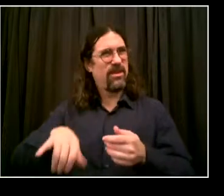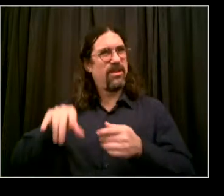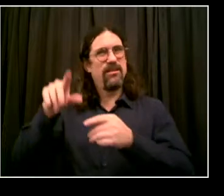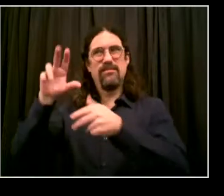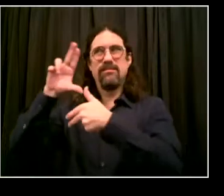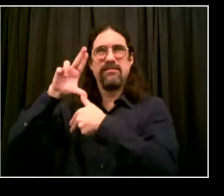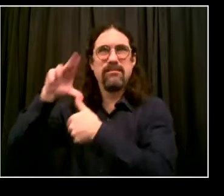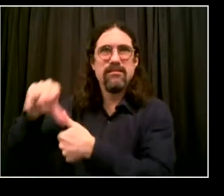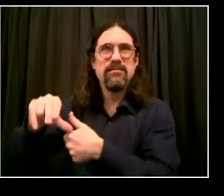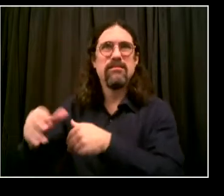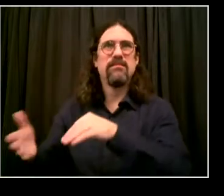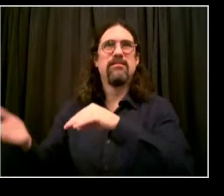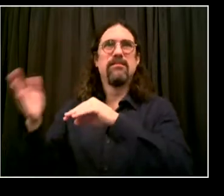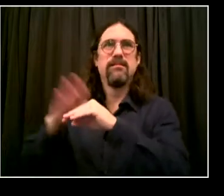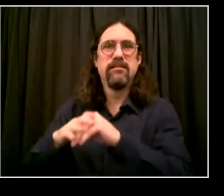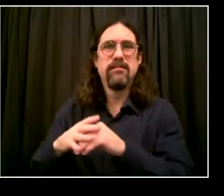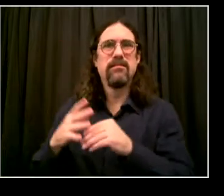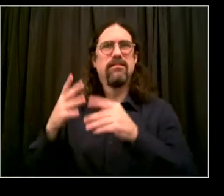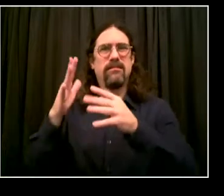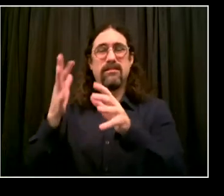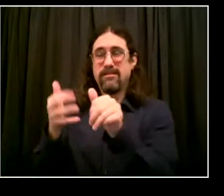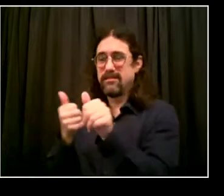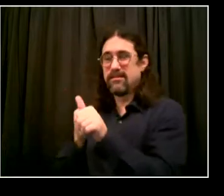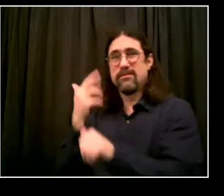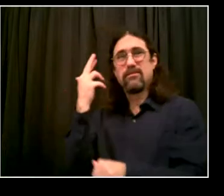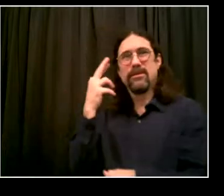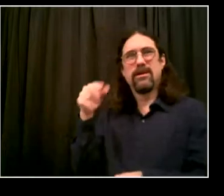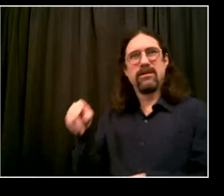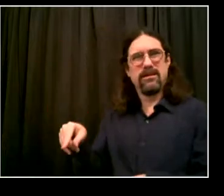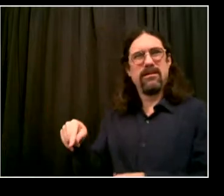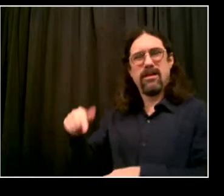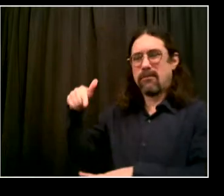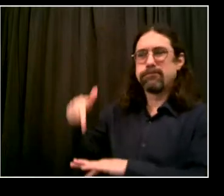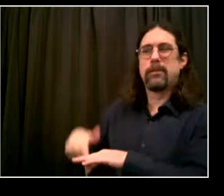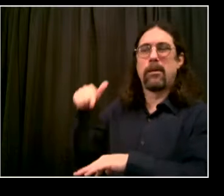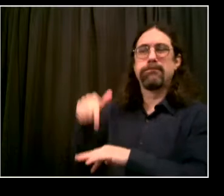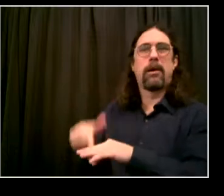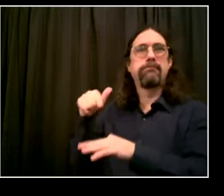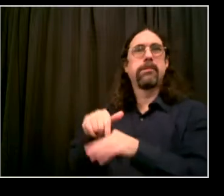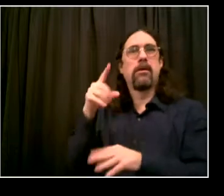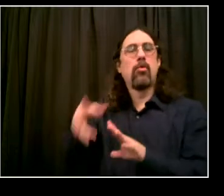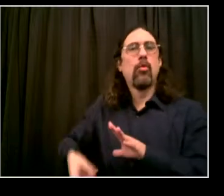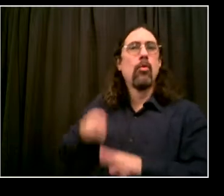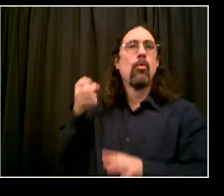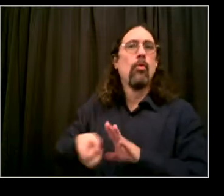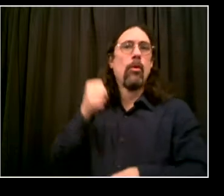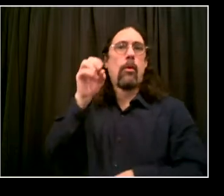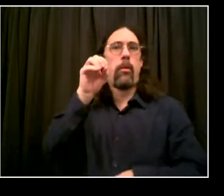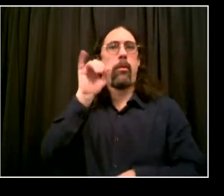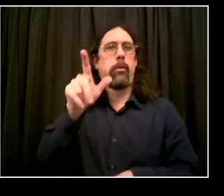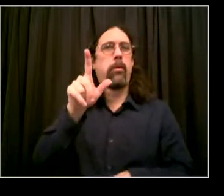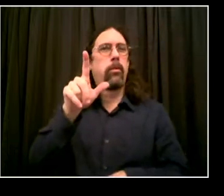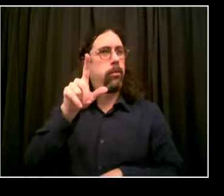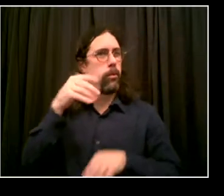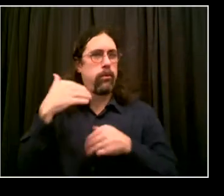AREAS IN STATEN ISLAND BROOKLYN,